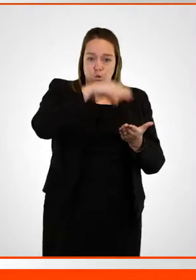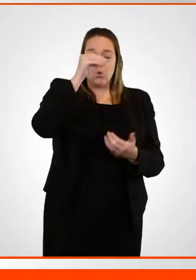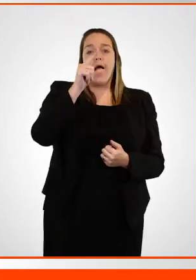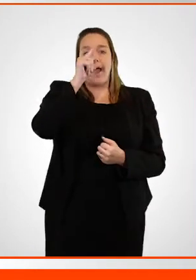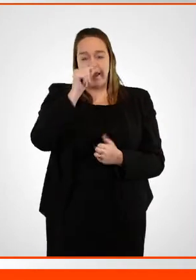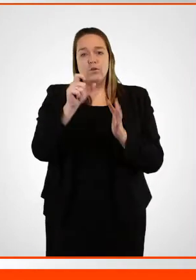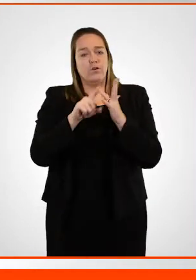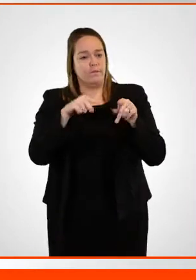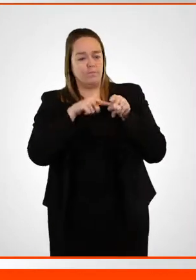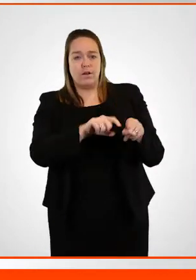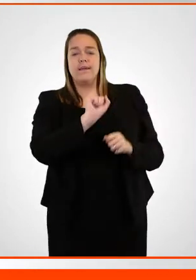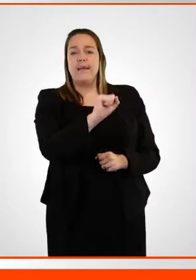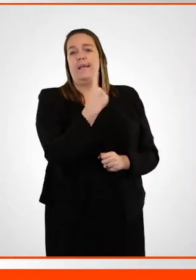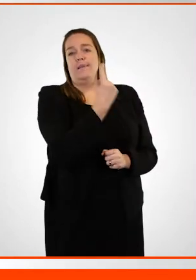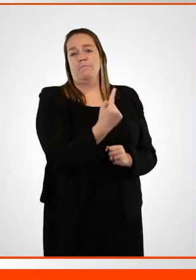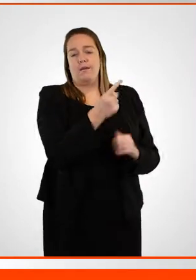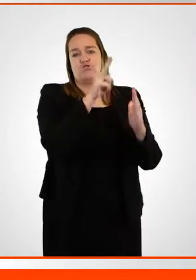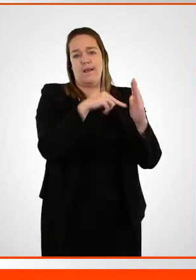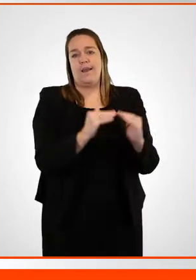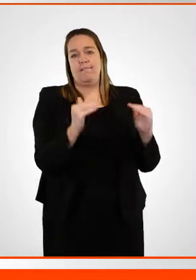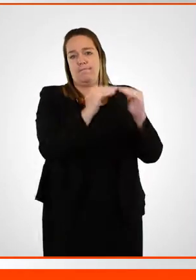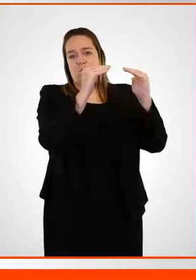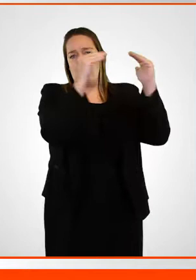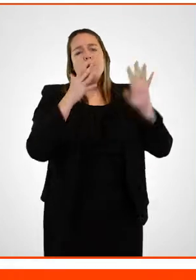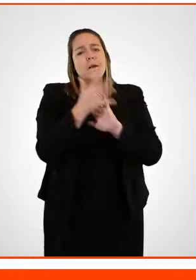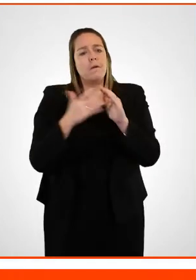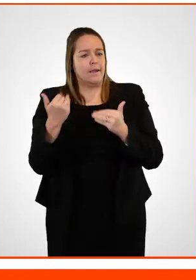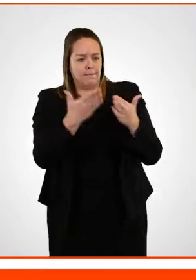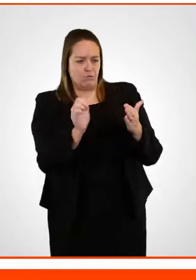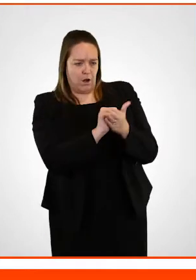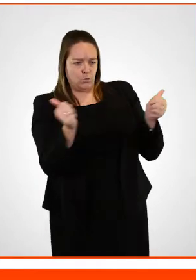at his or her independent reading level so that they are succeeding.